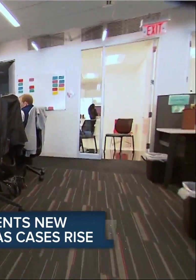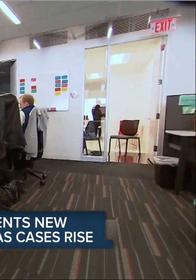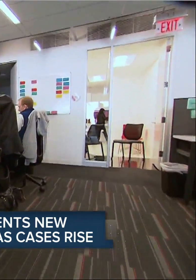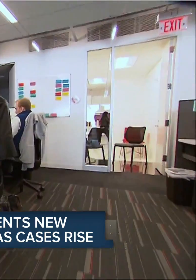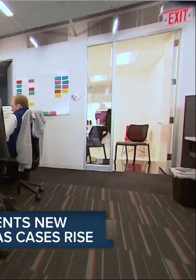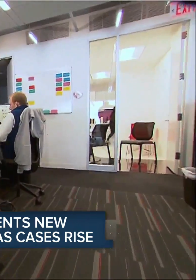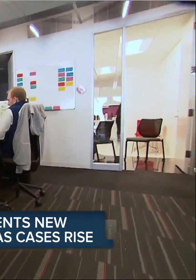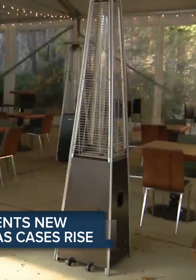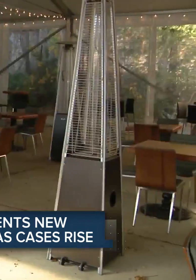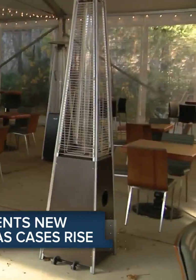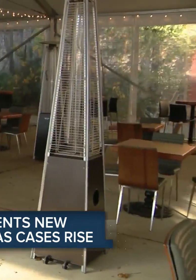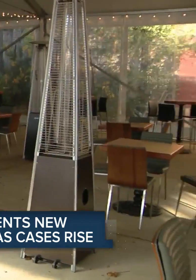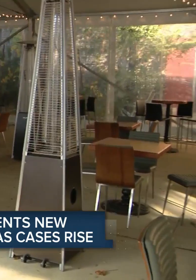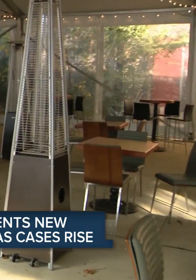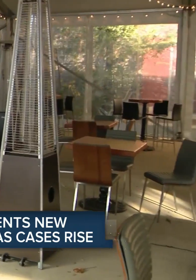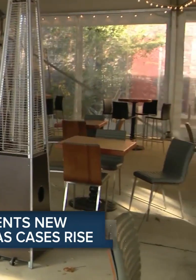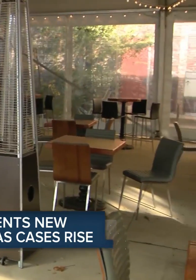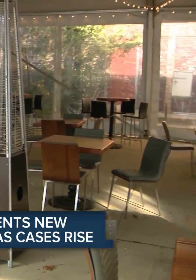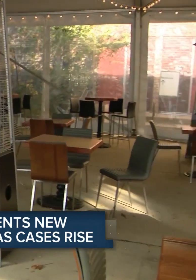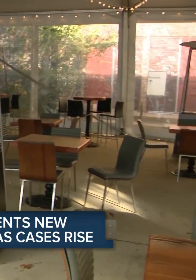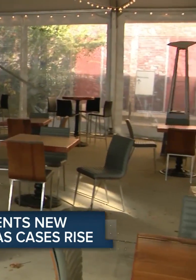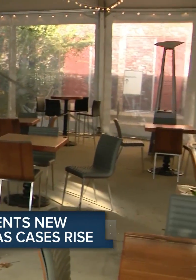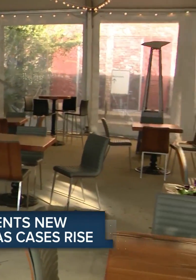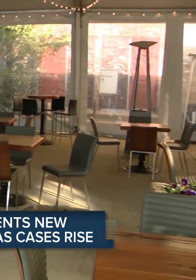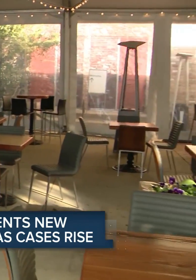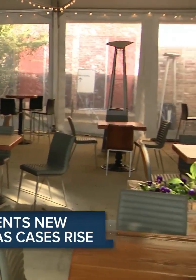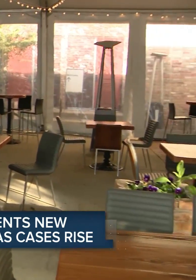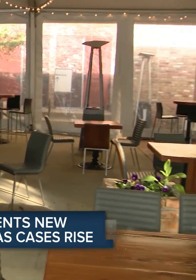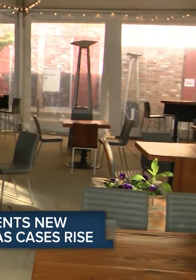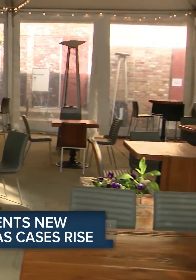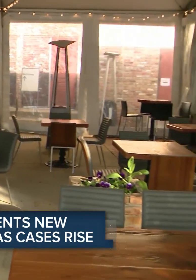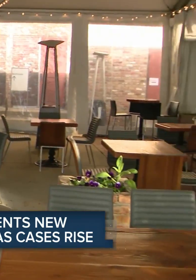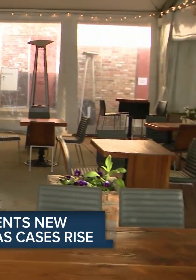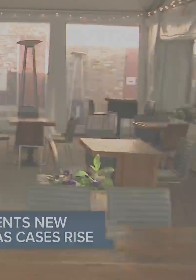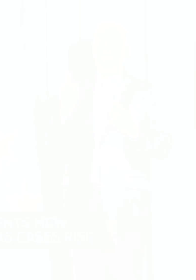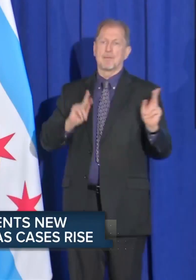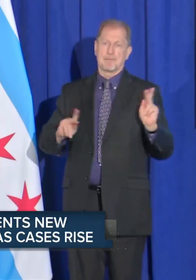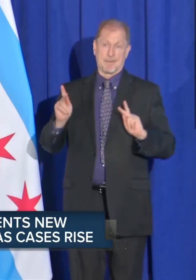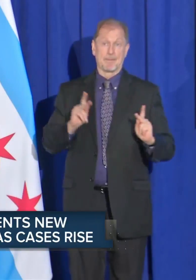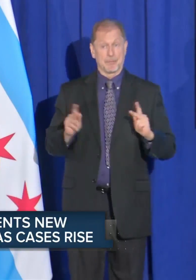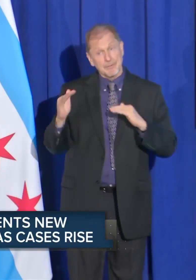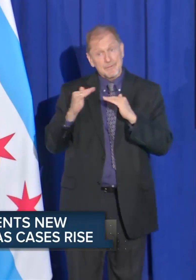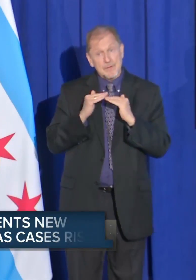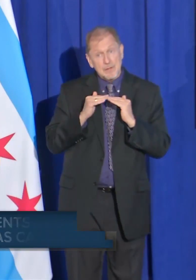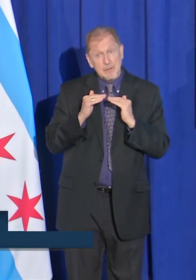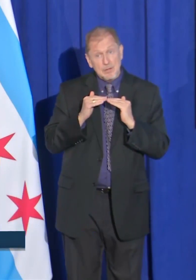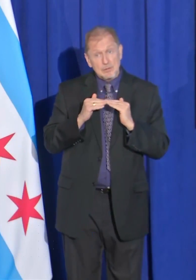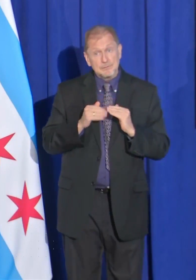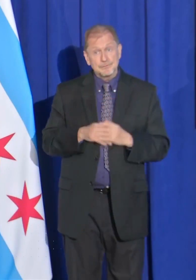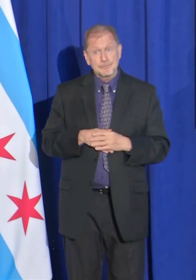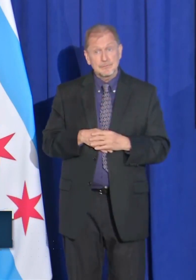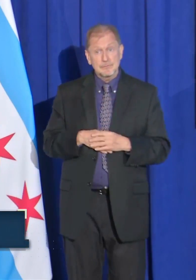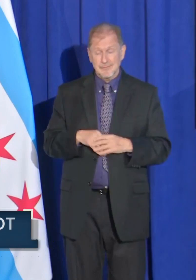PEOPLE TO ONLY LEAVE THEIR HOMES FOR ESSENTIAL IS TO TRY AND CURB THE SPREAD OF THE VIRUS. ILLINOIS REPORTED